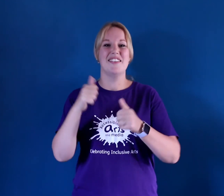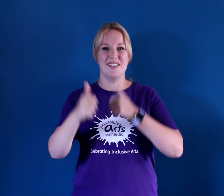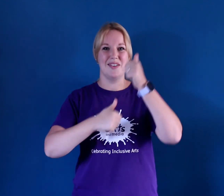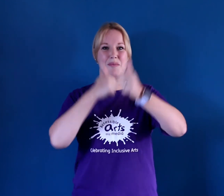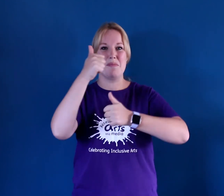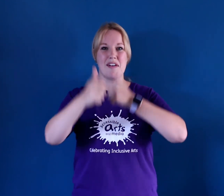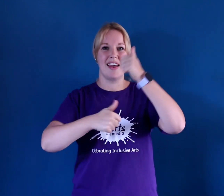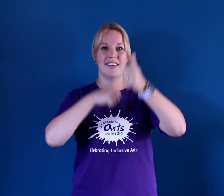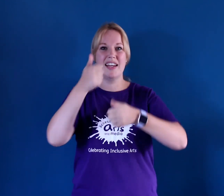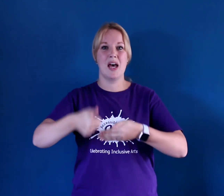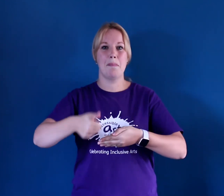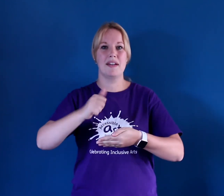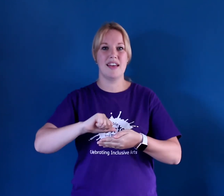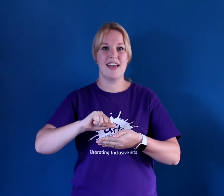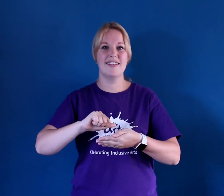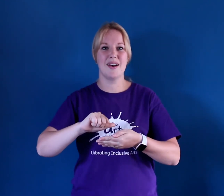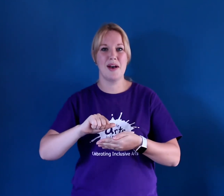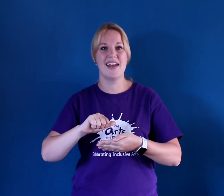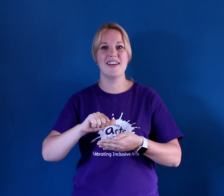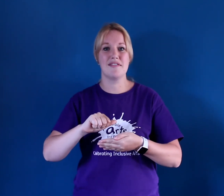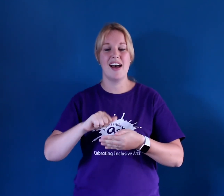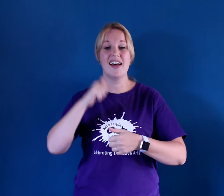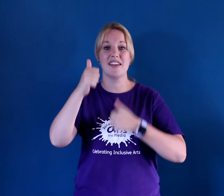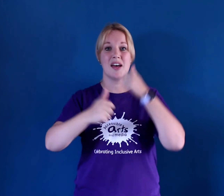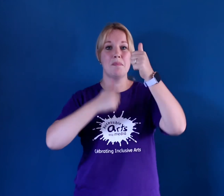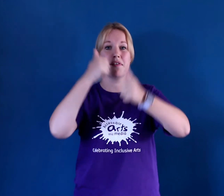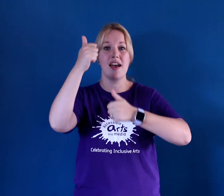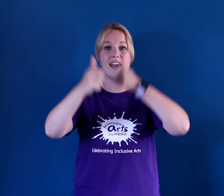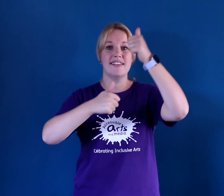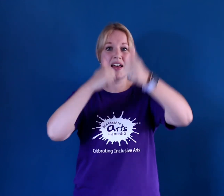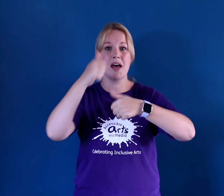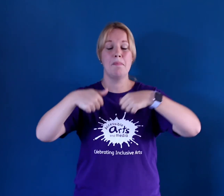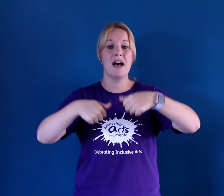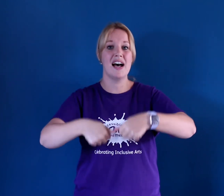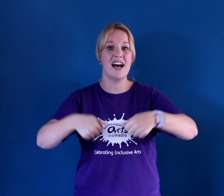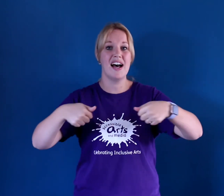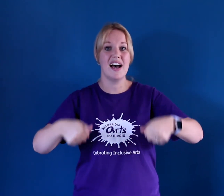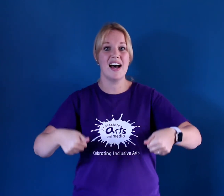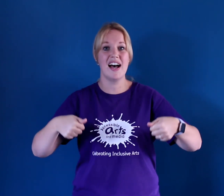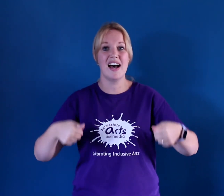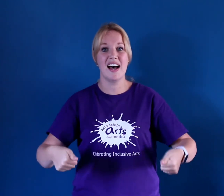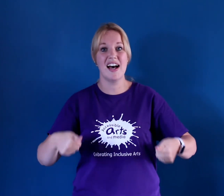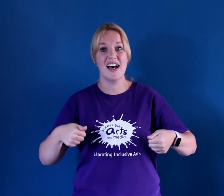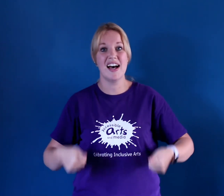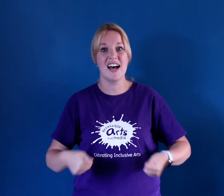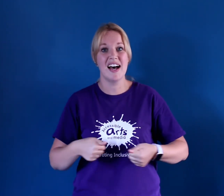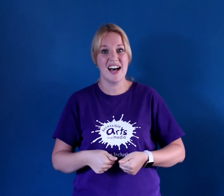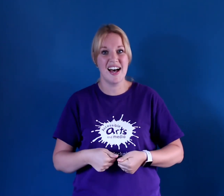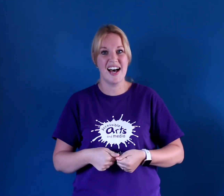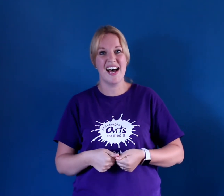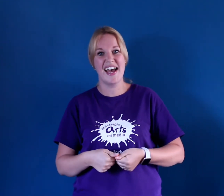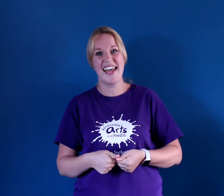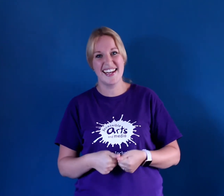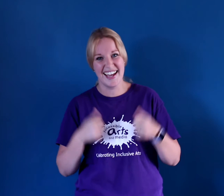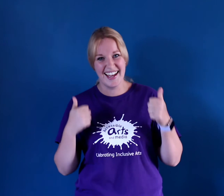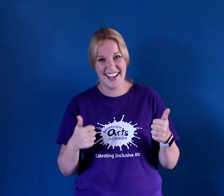To be praising a potato, when you’d rather praise a pie.